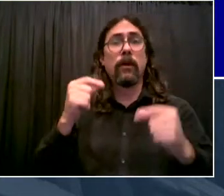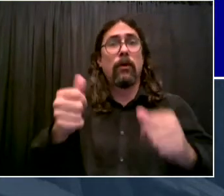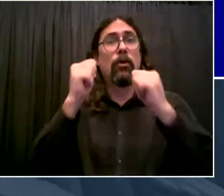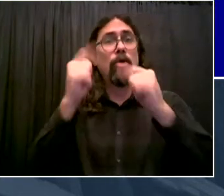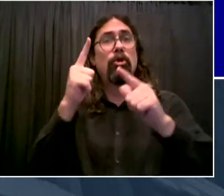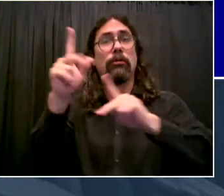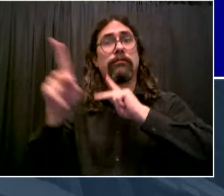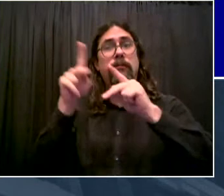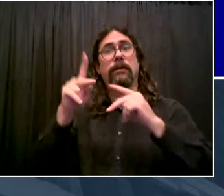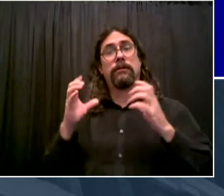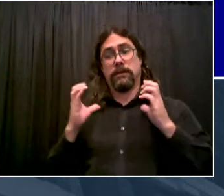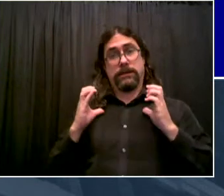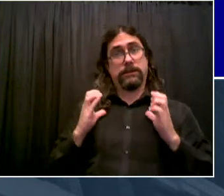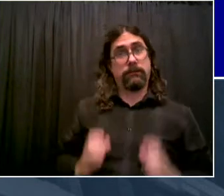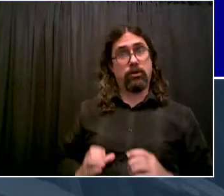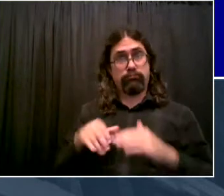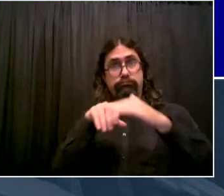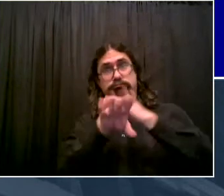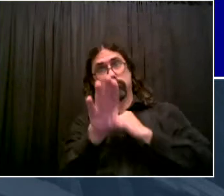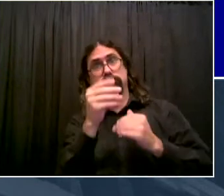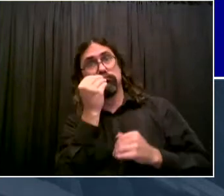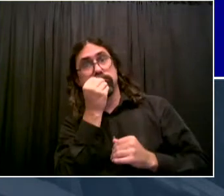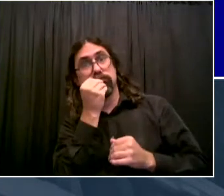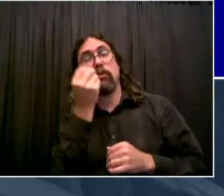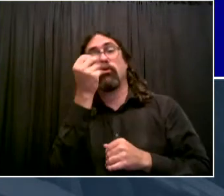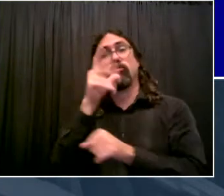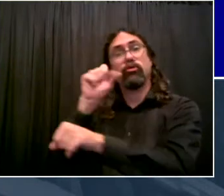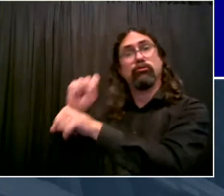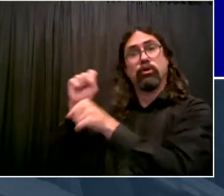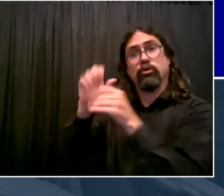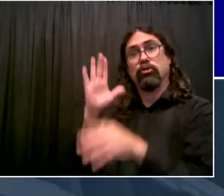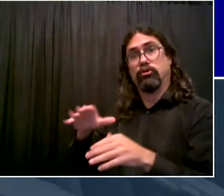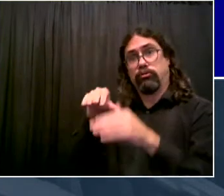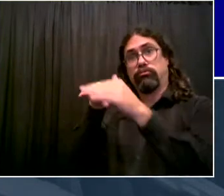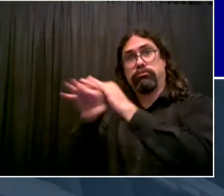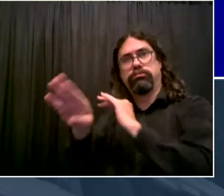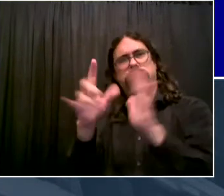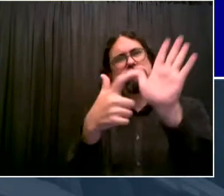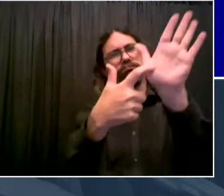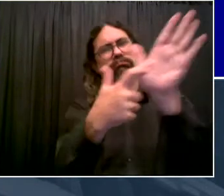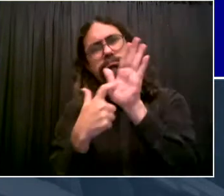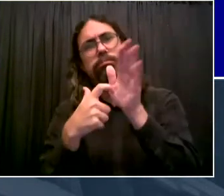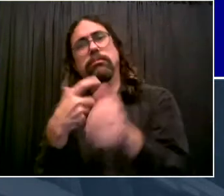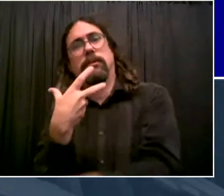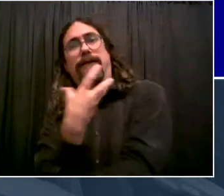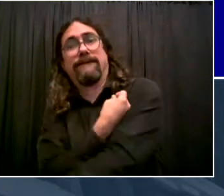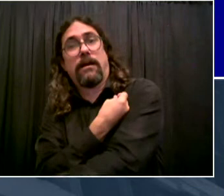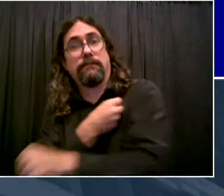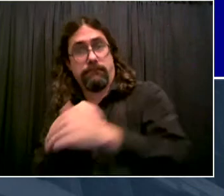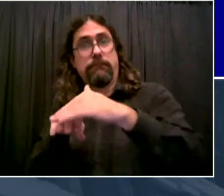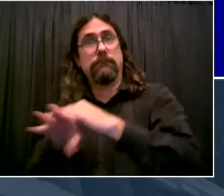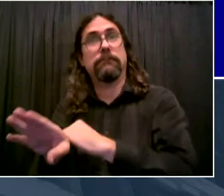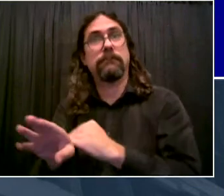, ALL EMPLOYEES AND CUSTOMERS BE VACCINATED.